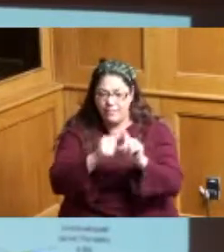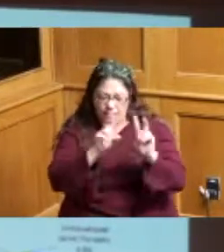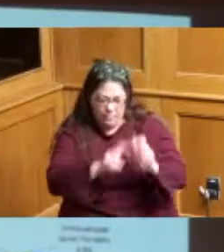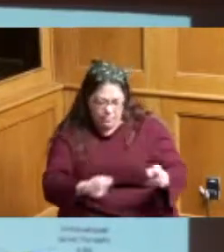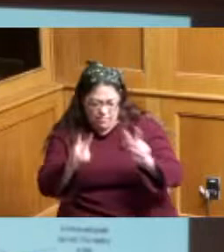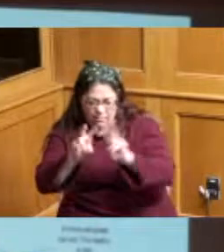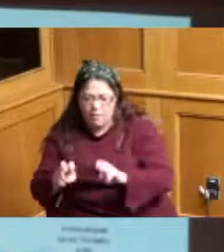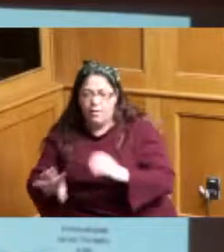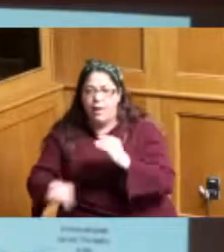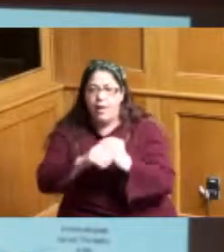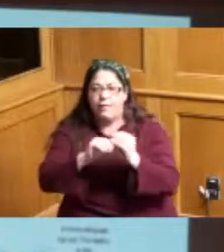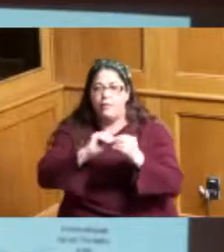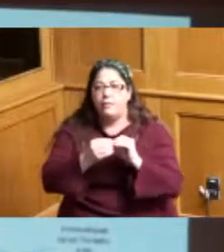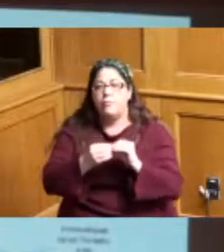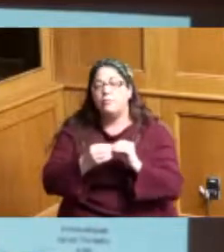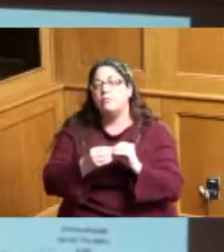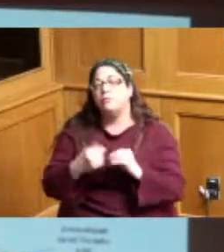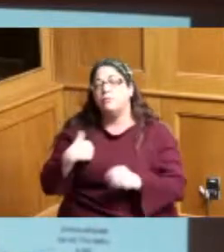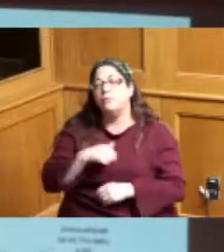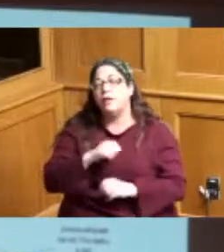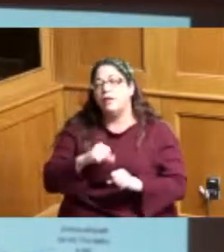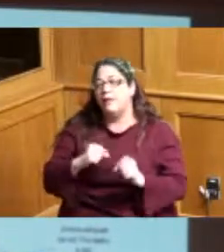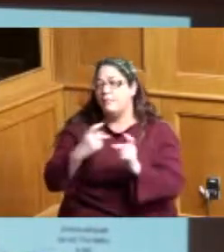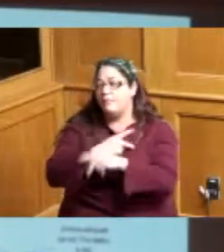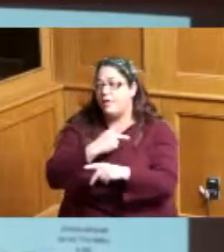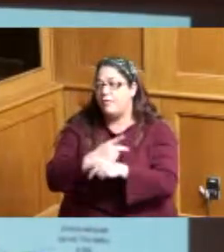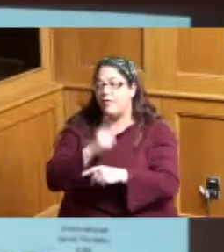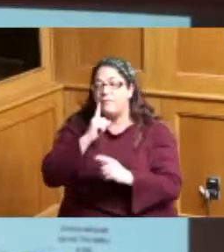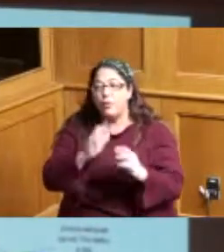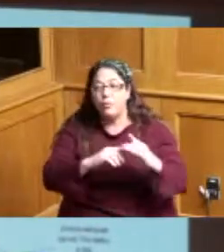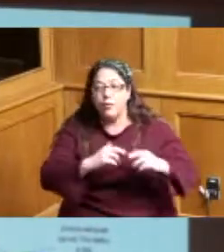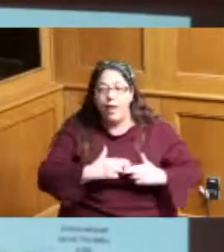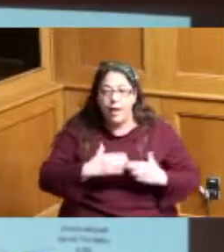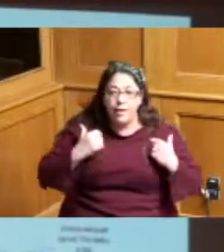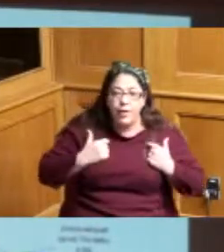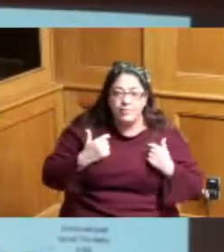if you look at the single family residential which stands the sf4 stands for single family